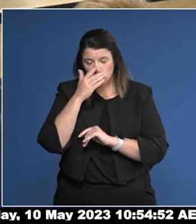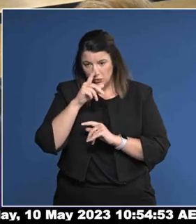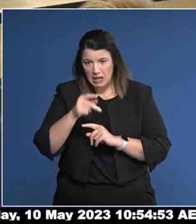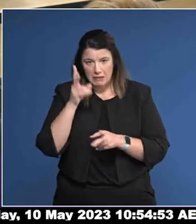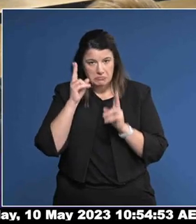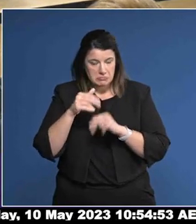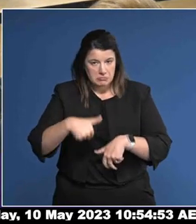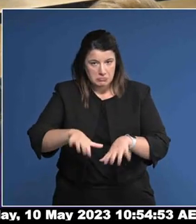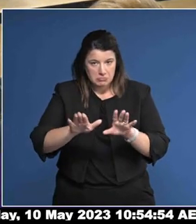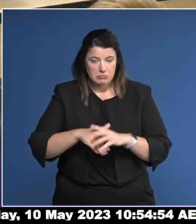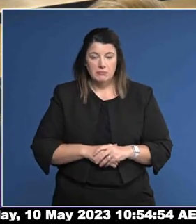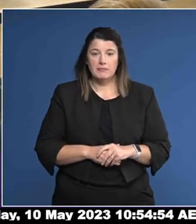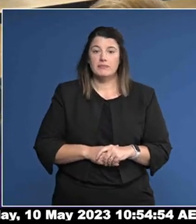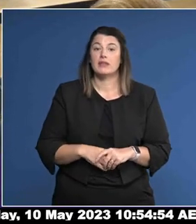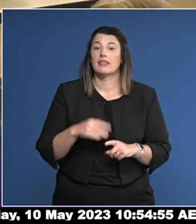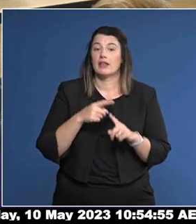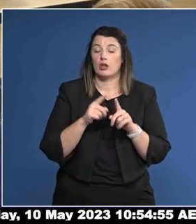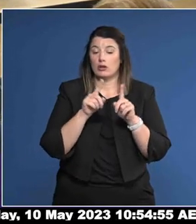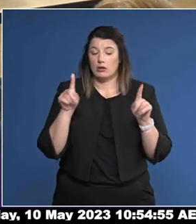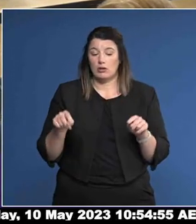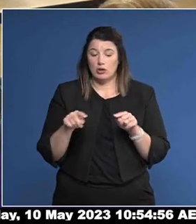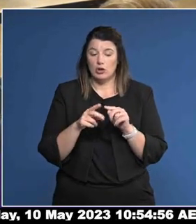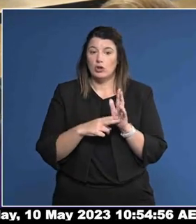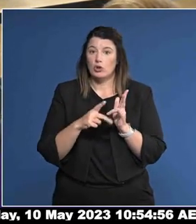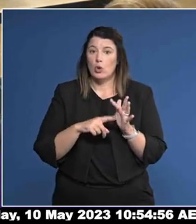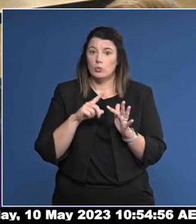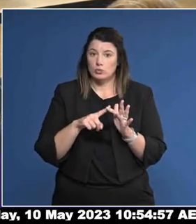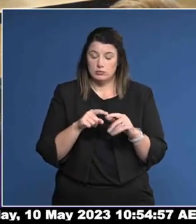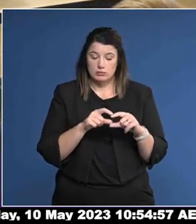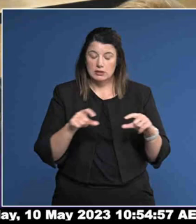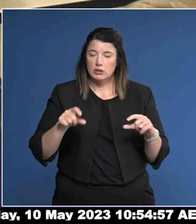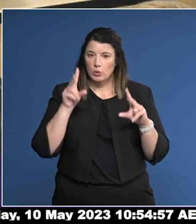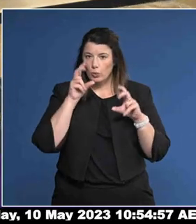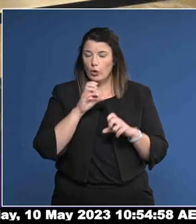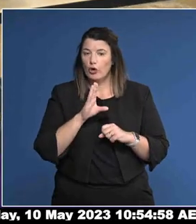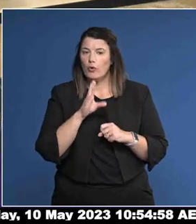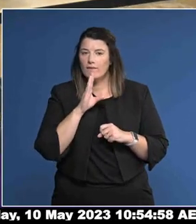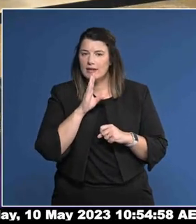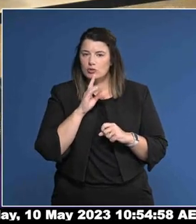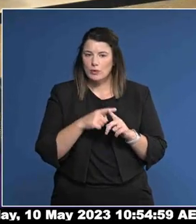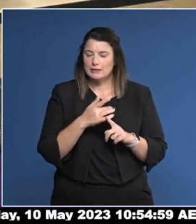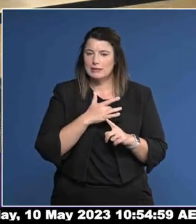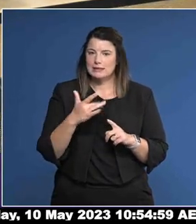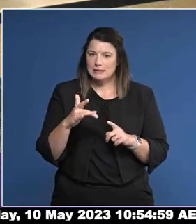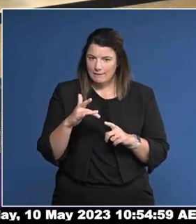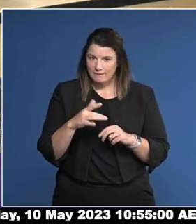And then there is a note: 'Confidential and sensitive notes regarding why I wanted to cut their hair.